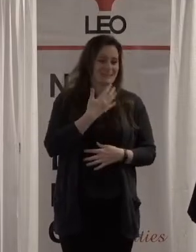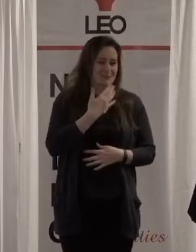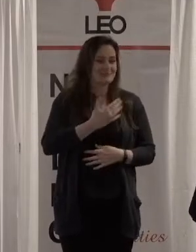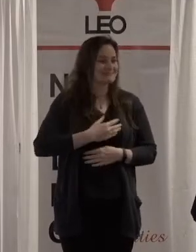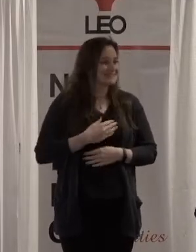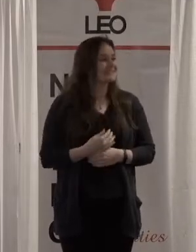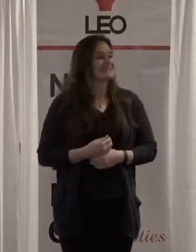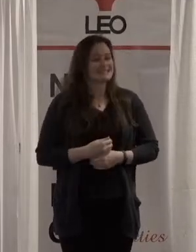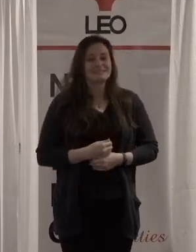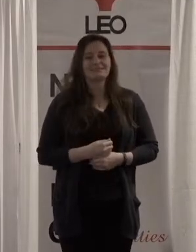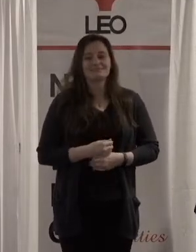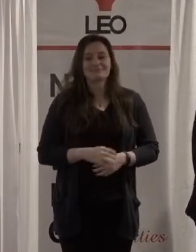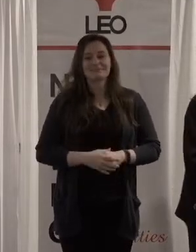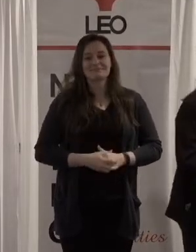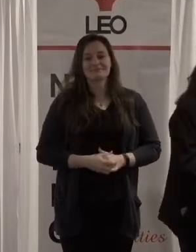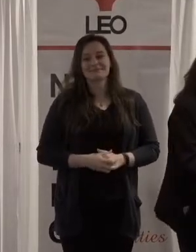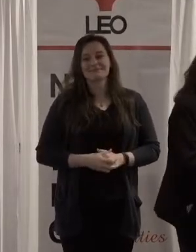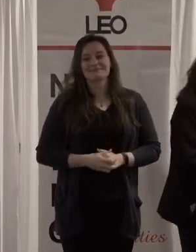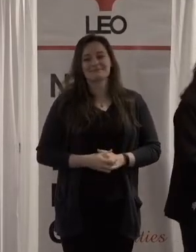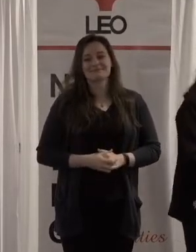YOU'RE WELCOME.